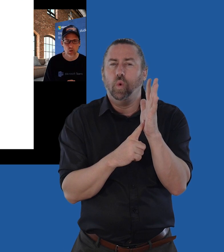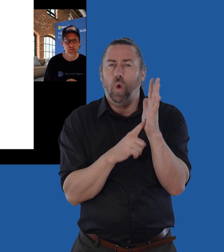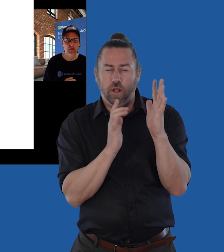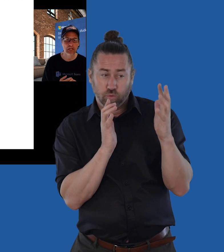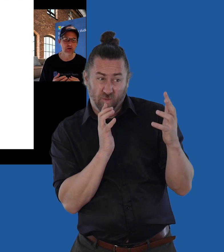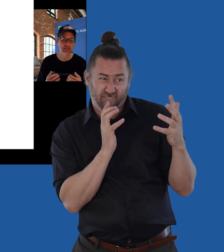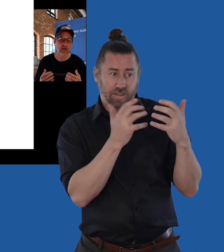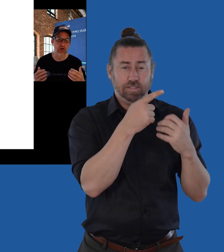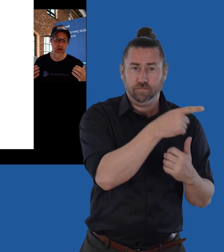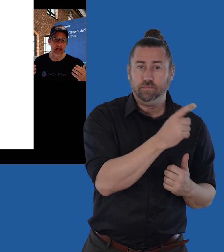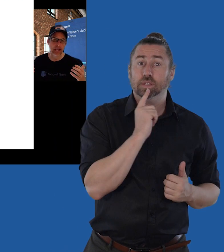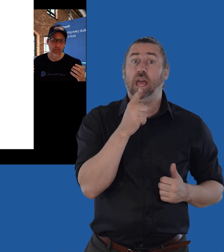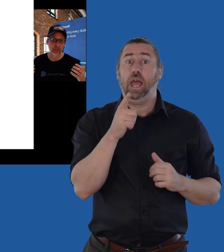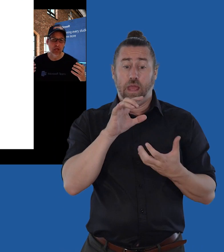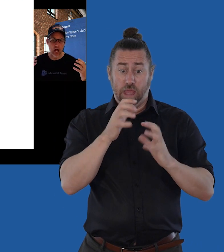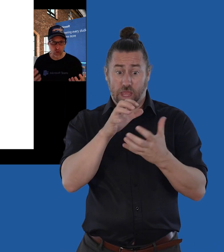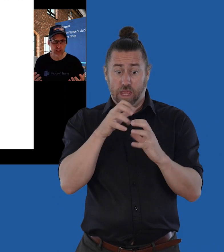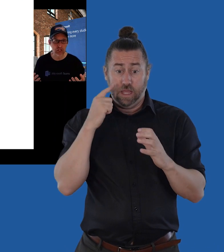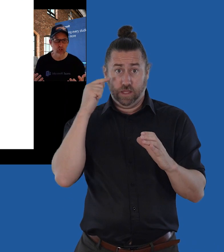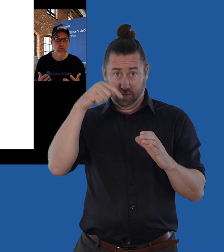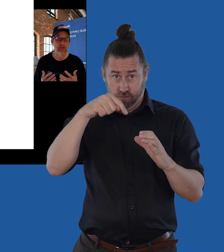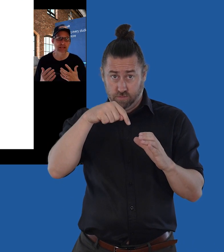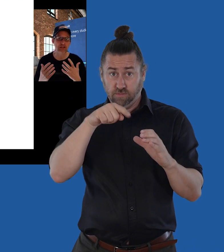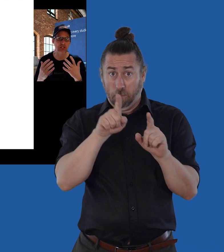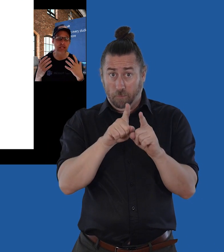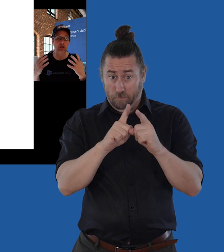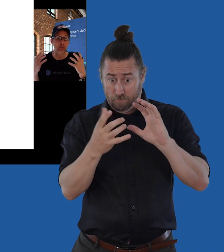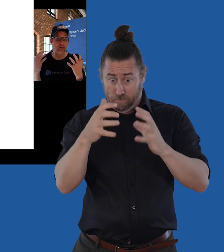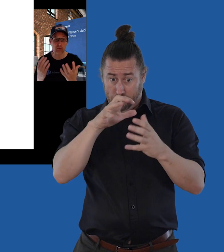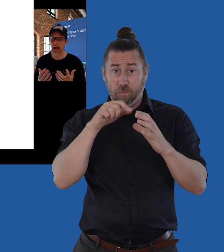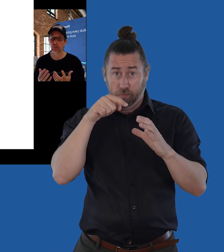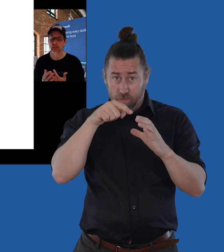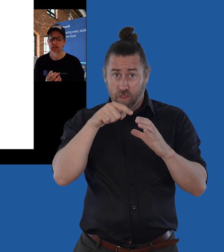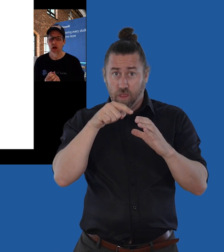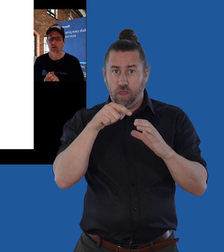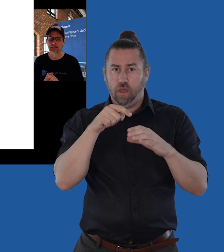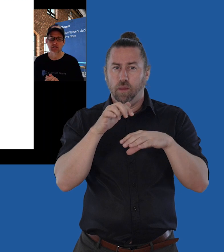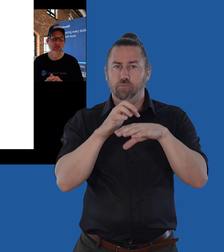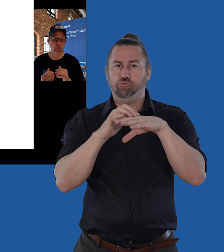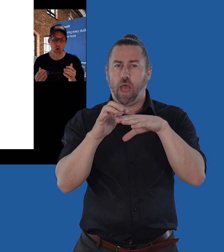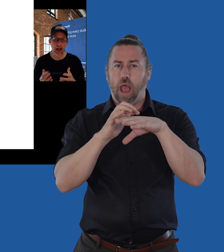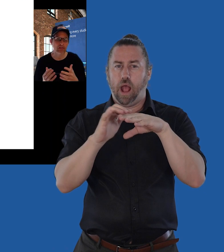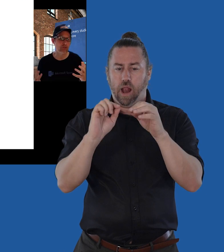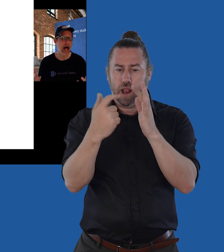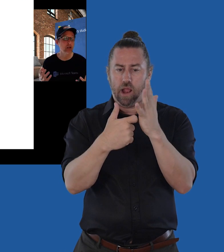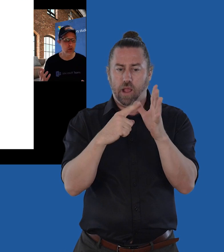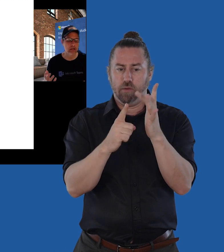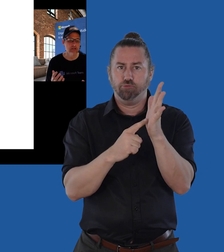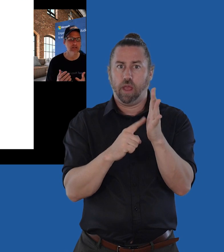So, what I've got here is, I've got a Rubik's Cube that's actually got braille. Alright, so, it's white, there are no colors,